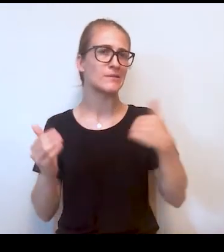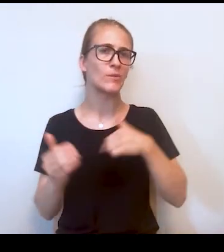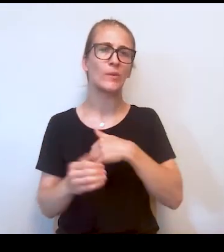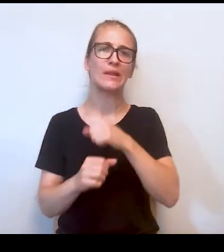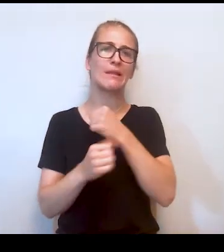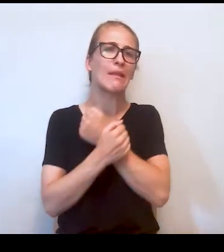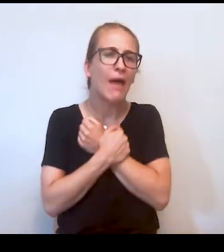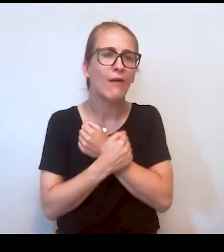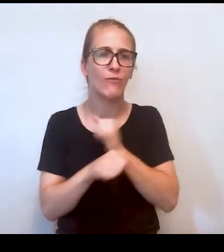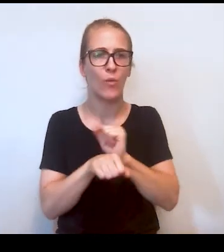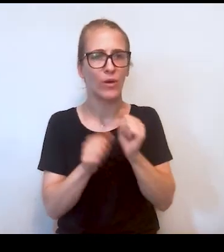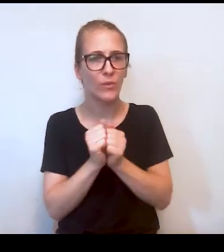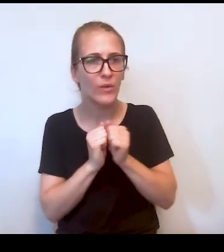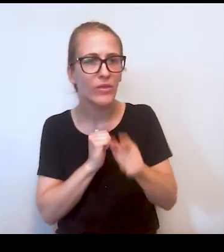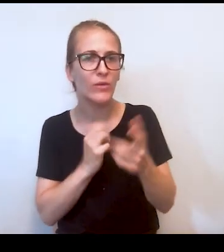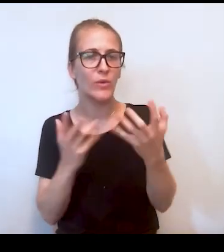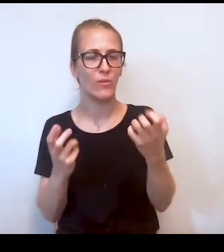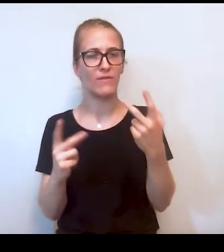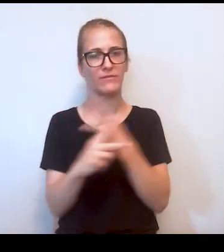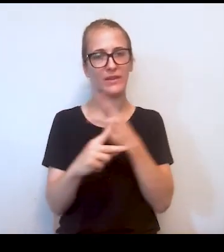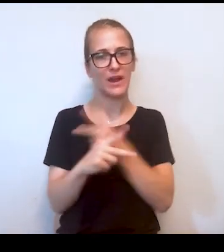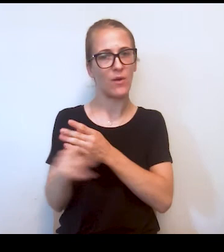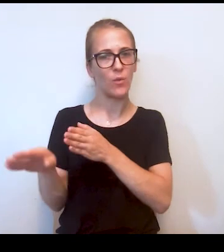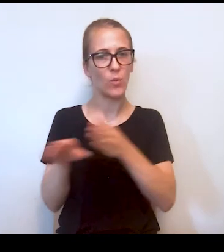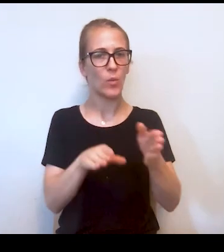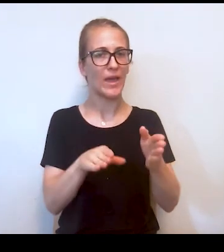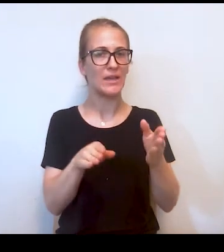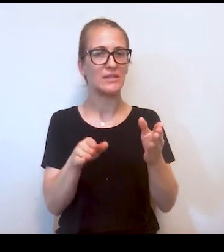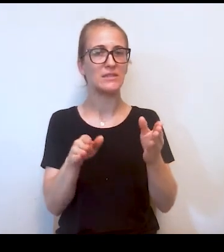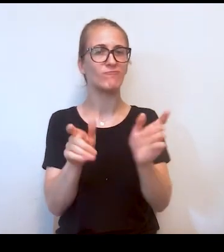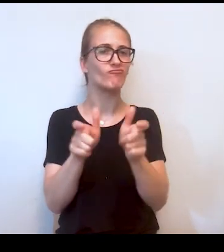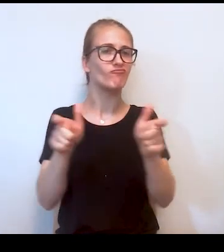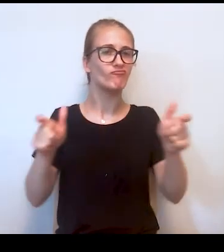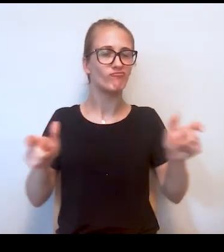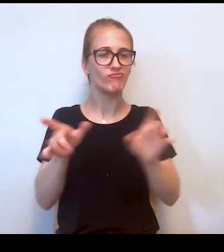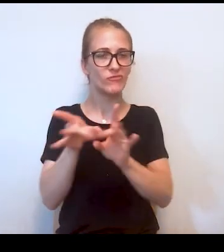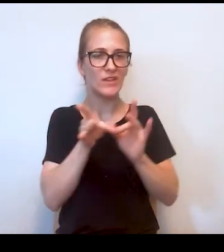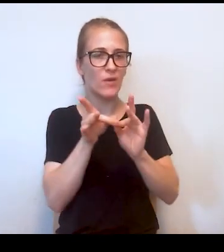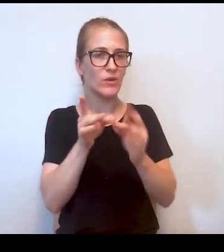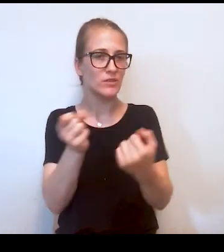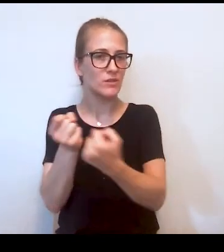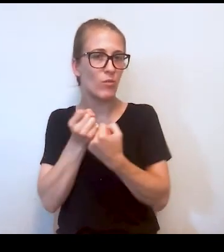because that's something that we do, especially in New York City, is just figure out where can people go